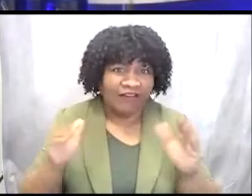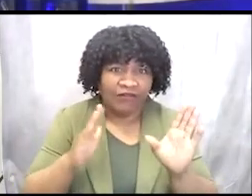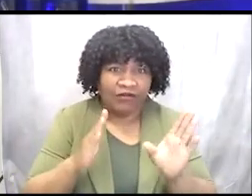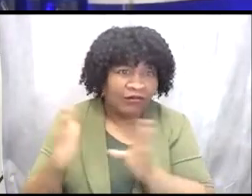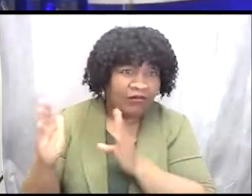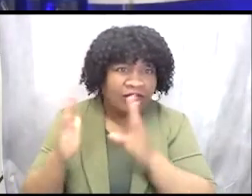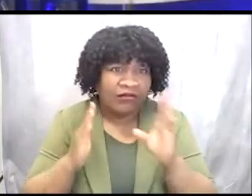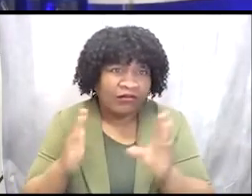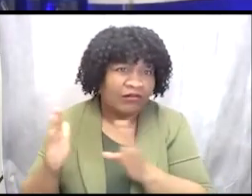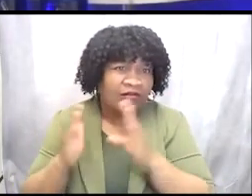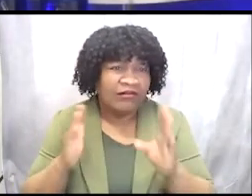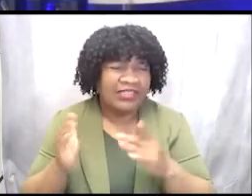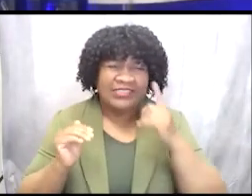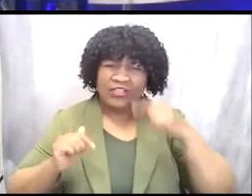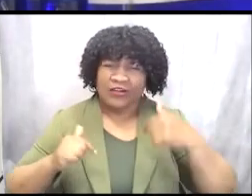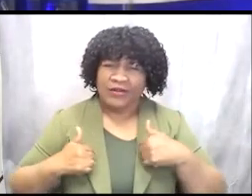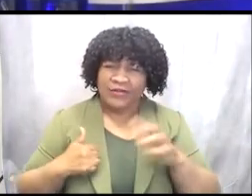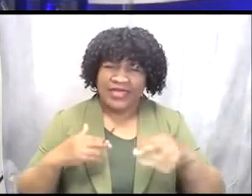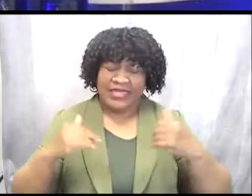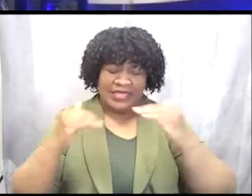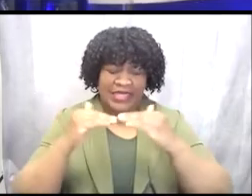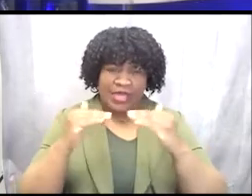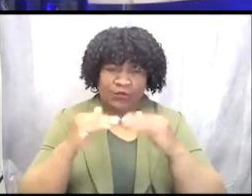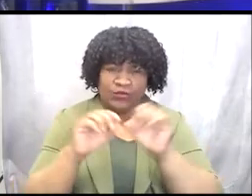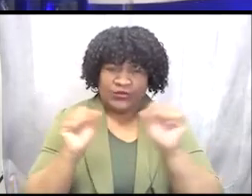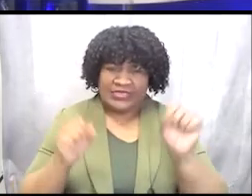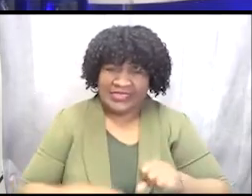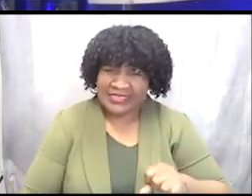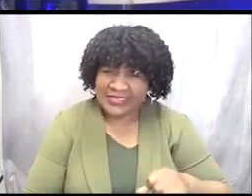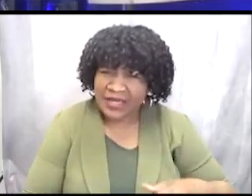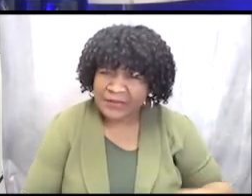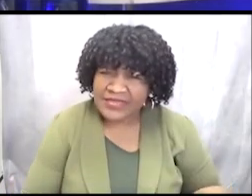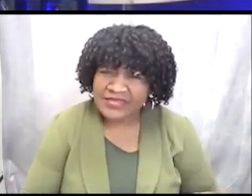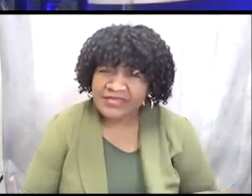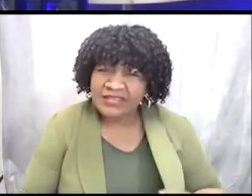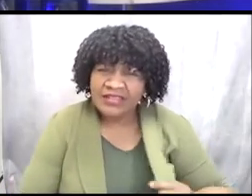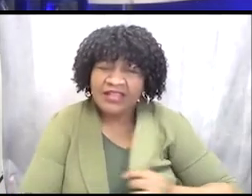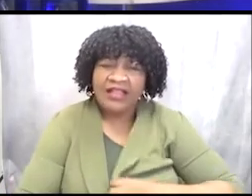And so for me, equitable systems are fair systems,